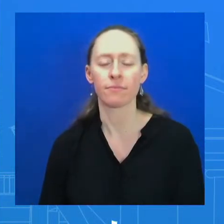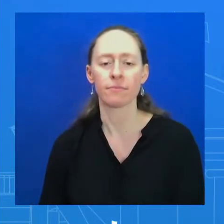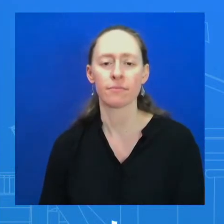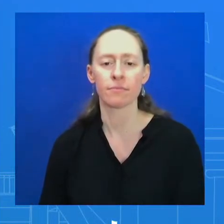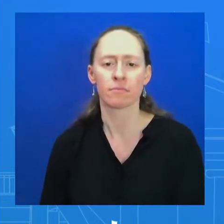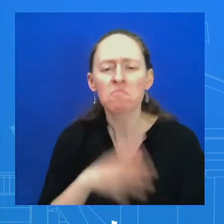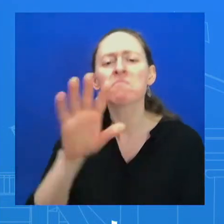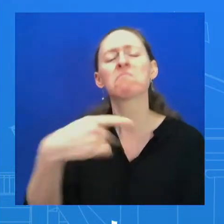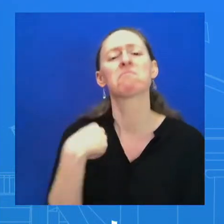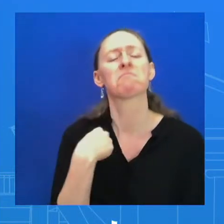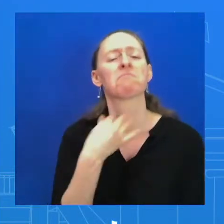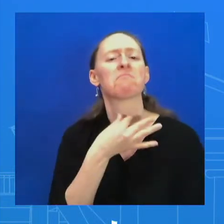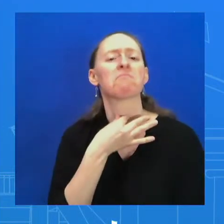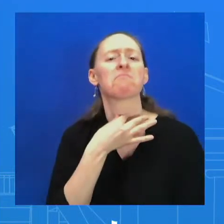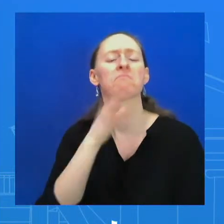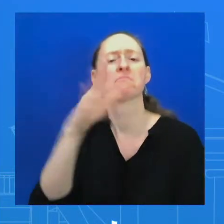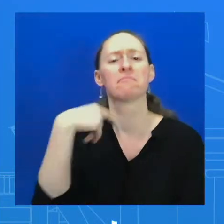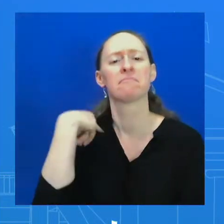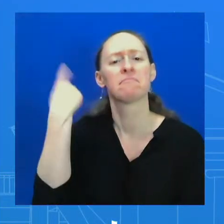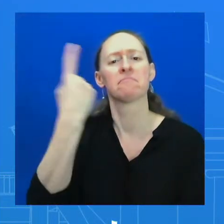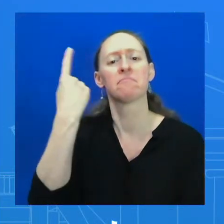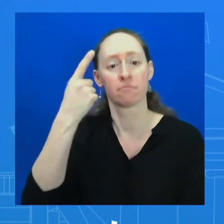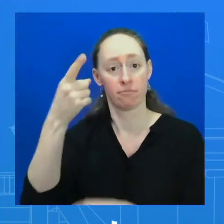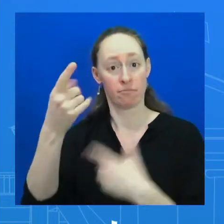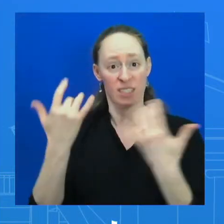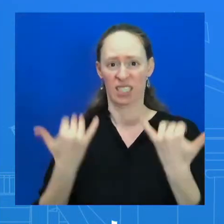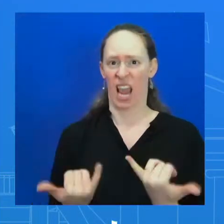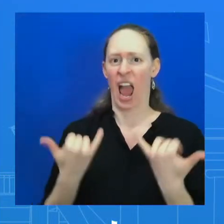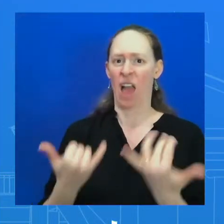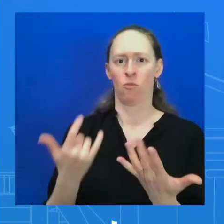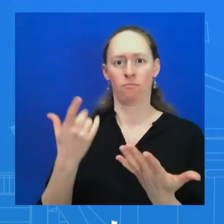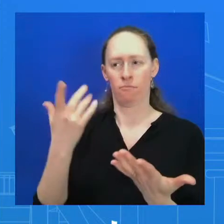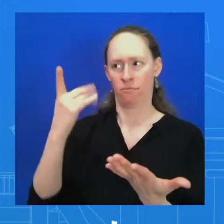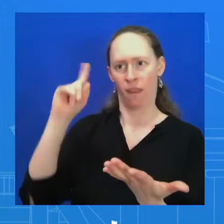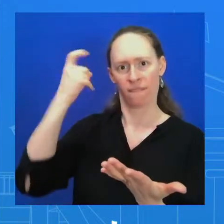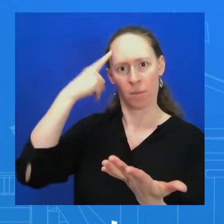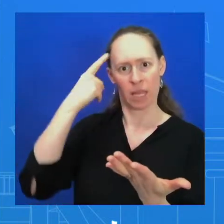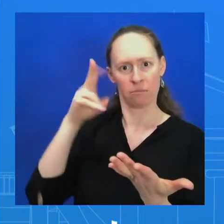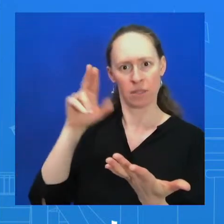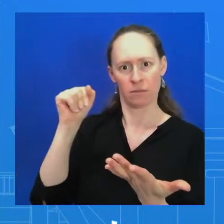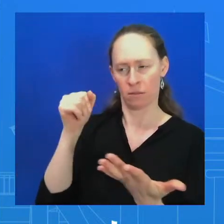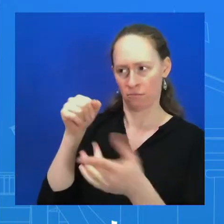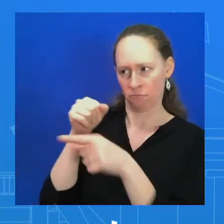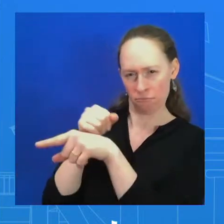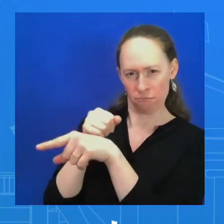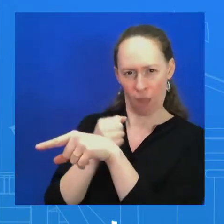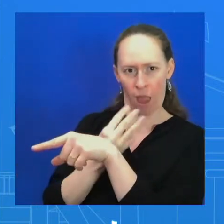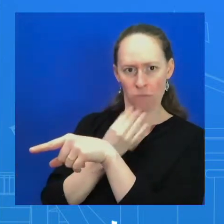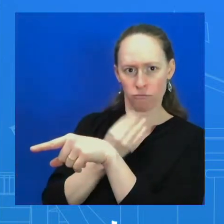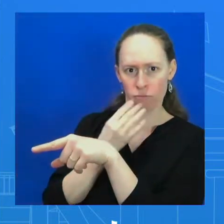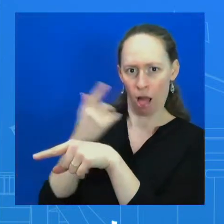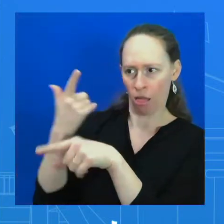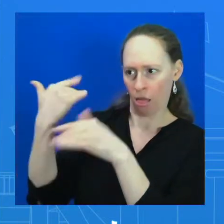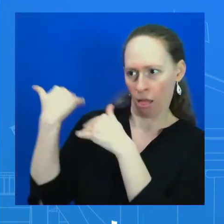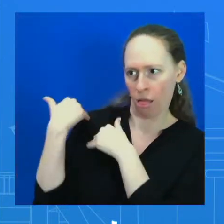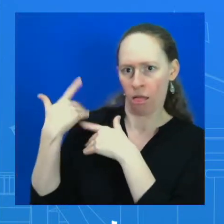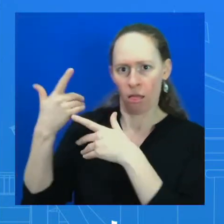the ongoing investigation happen. We want to make sure -- the President said this -- swift. We want it to -- this -- it to be swift.